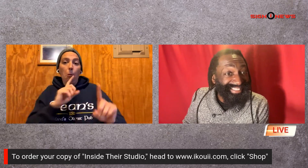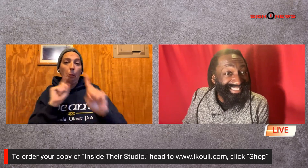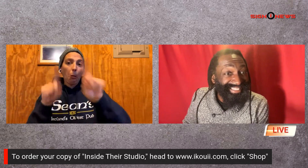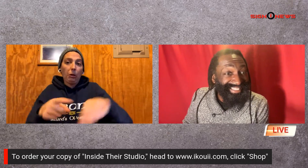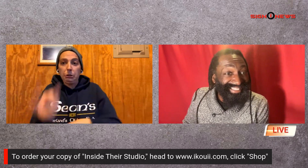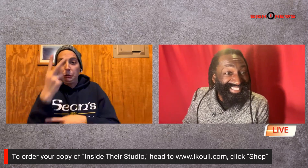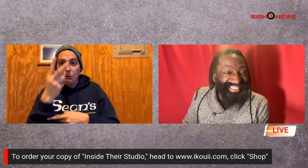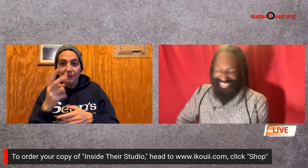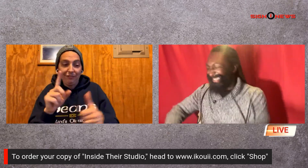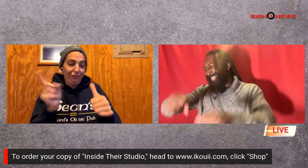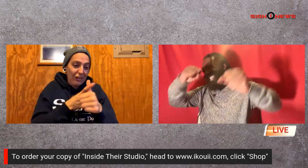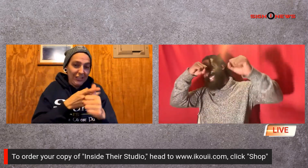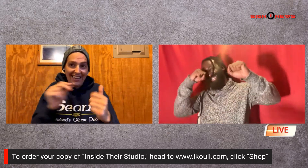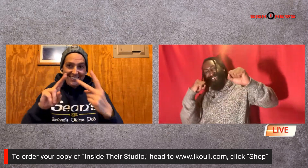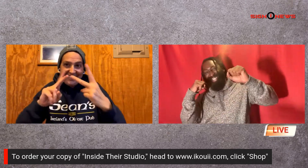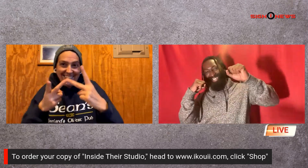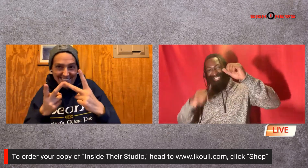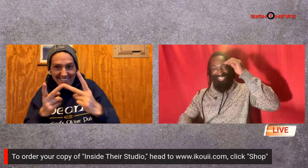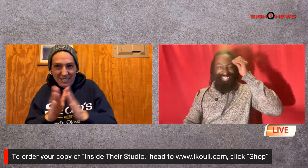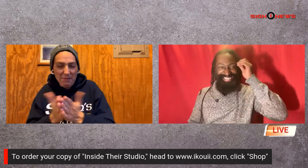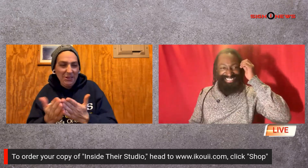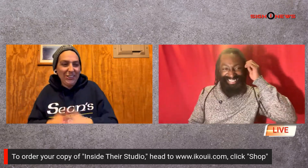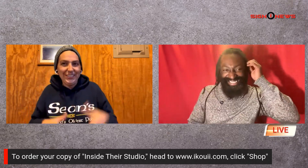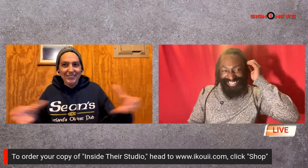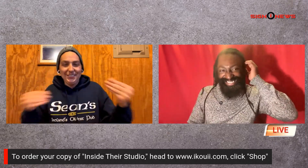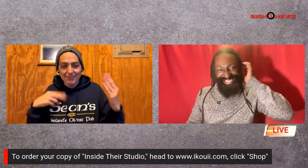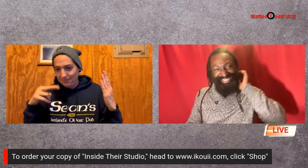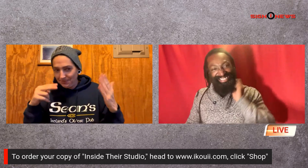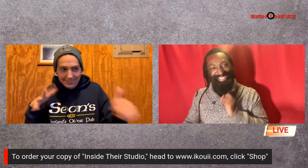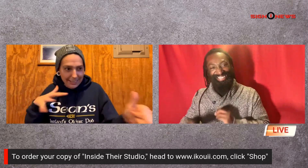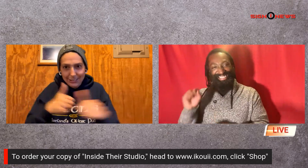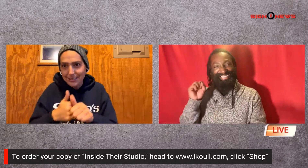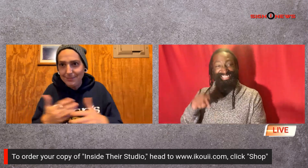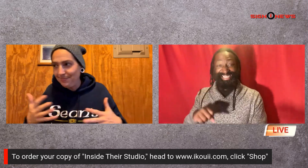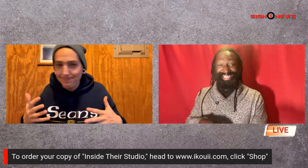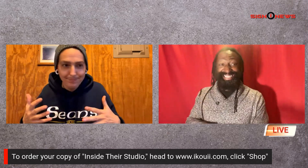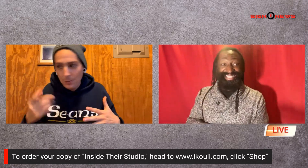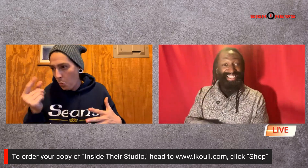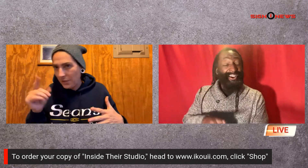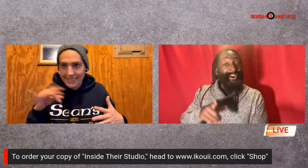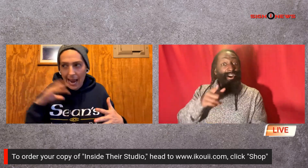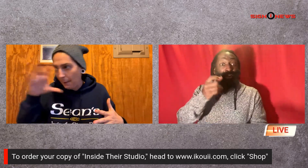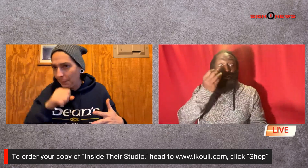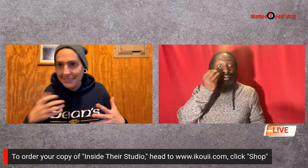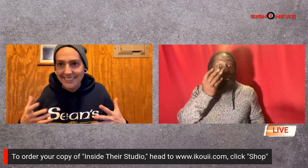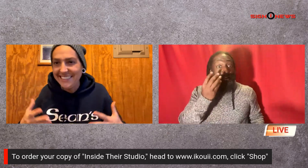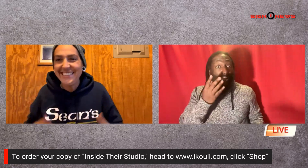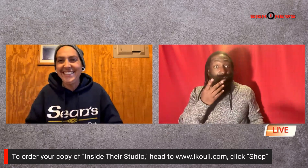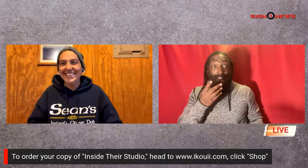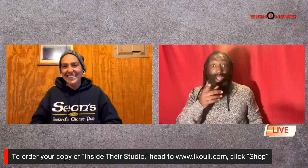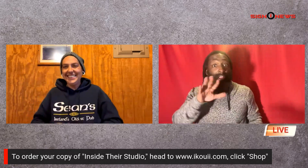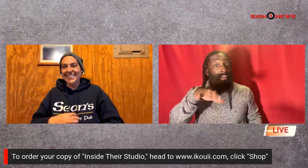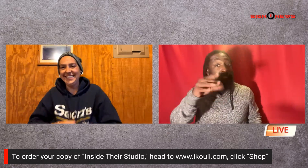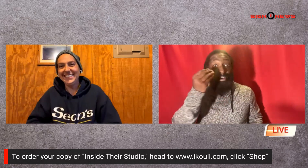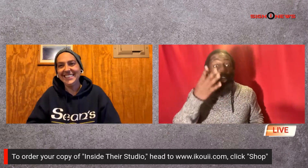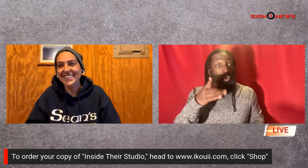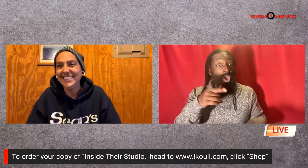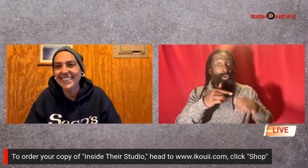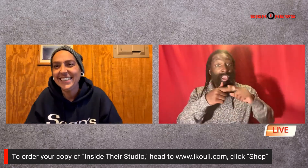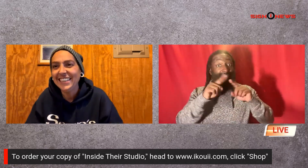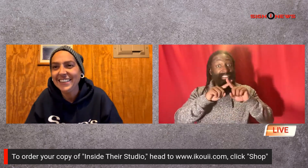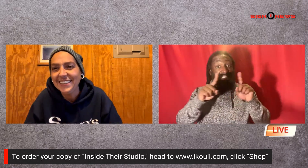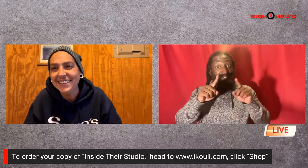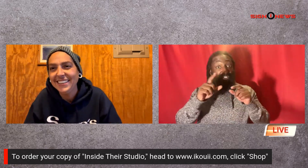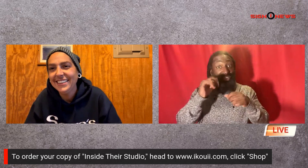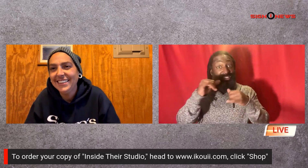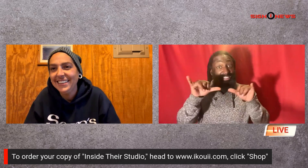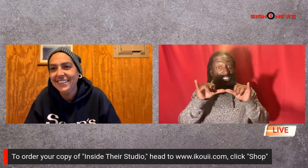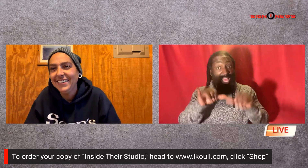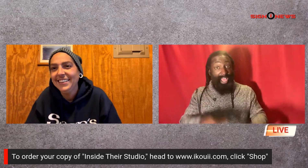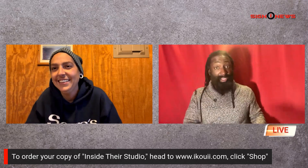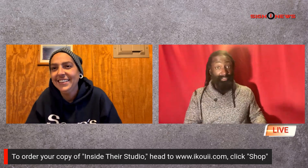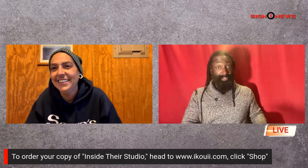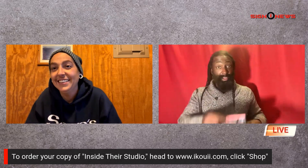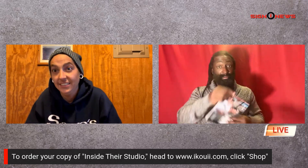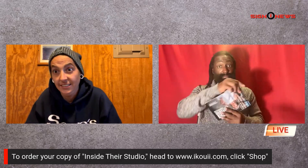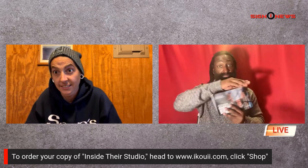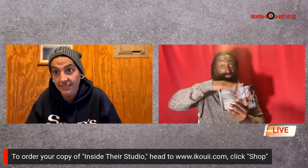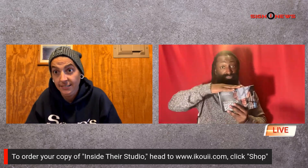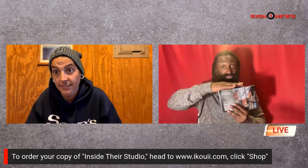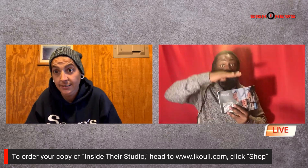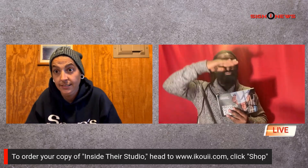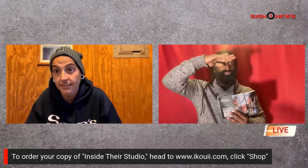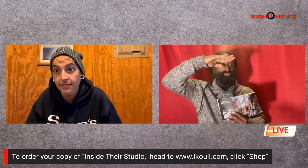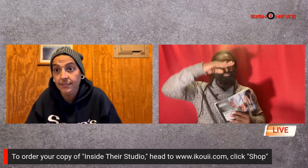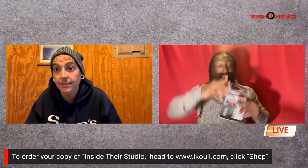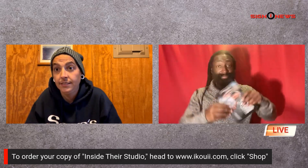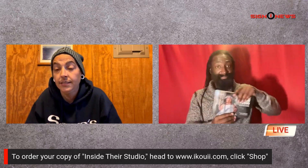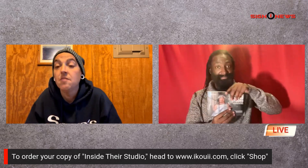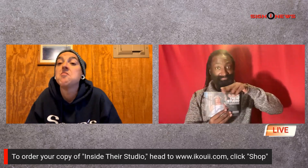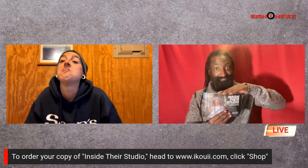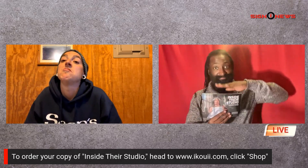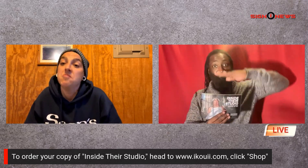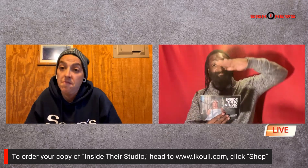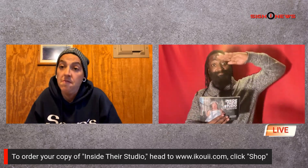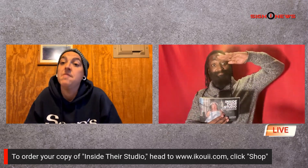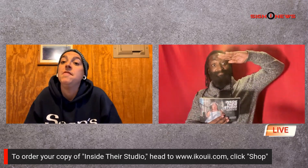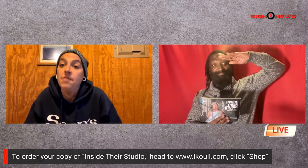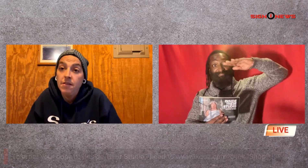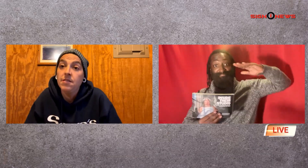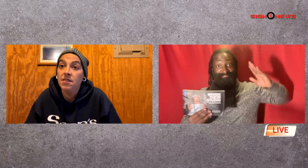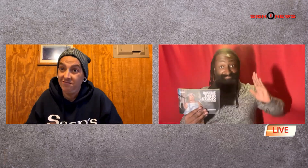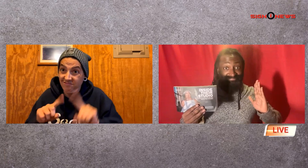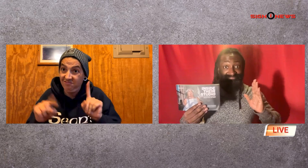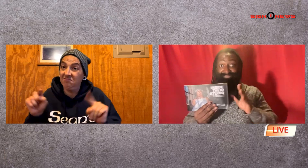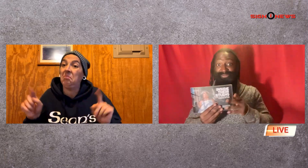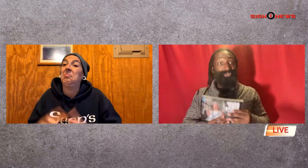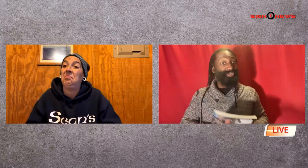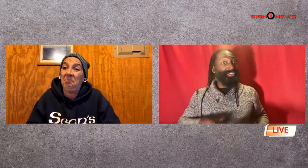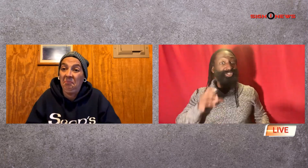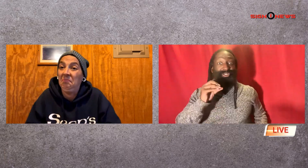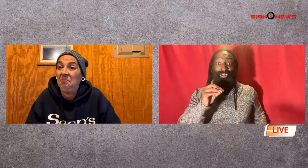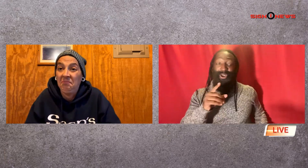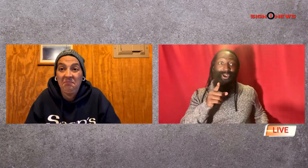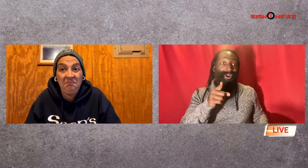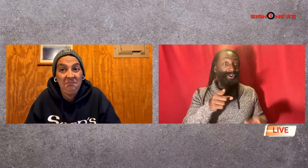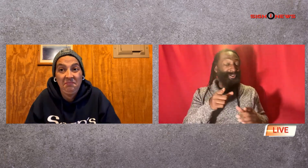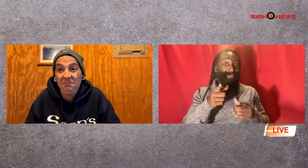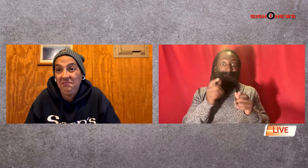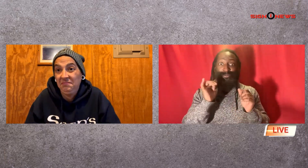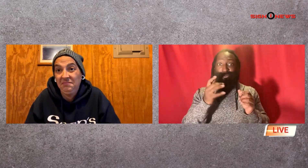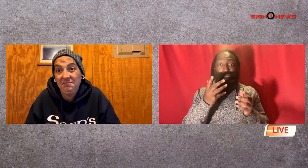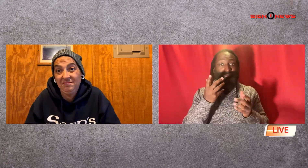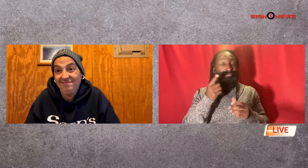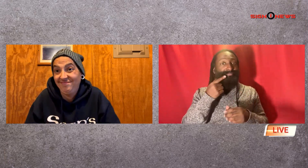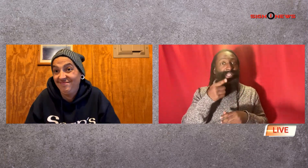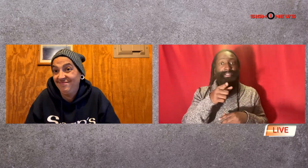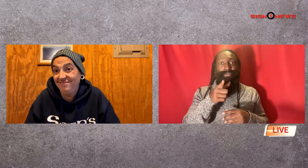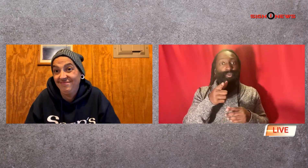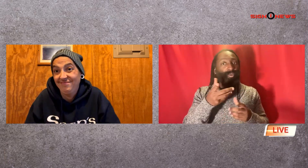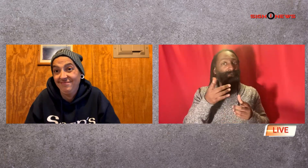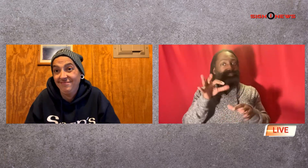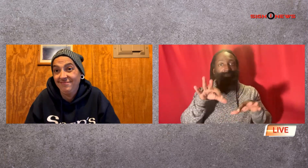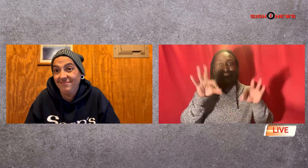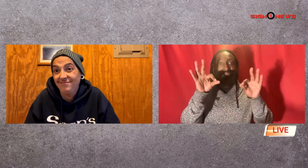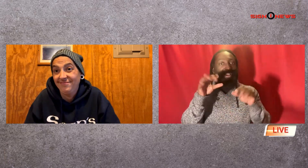to go order two books to see what I missed they have different sizes as well